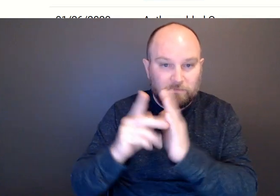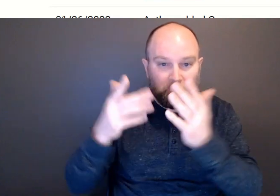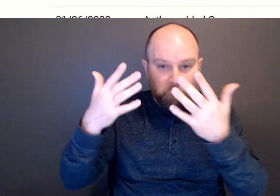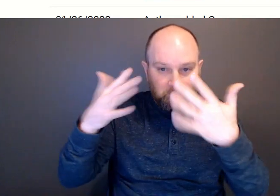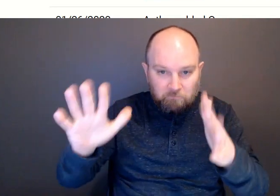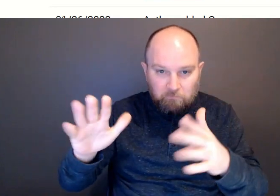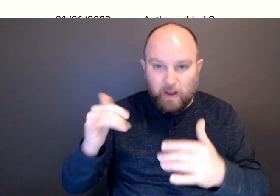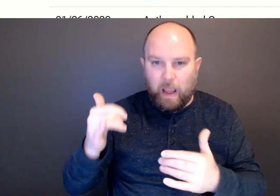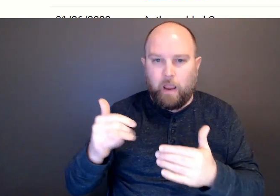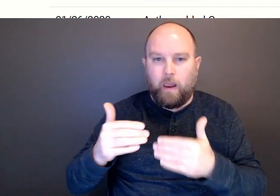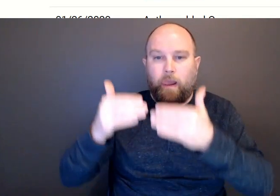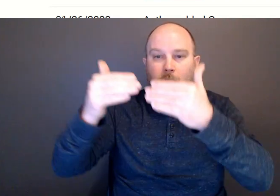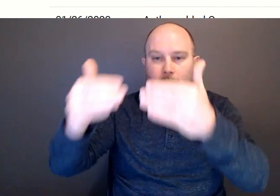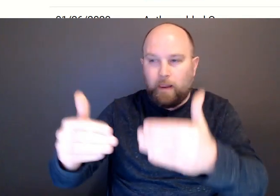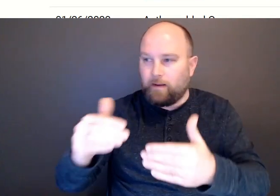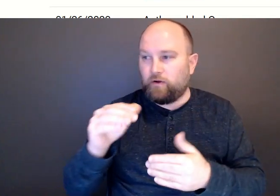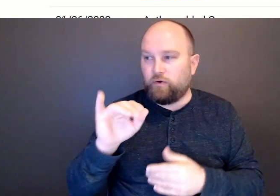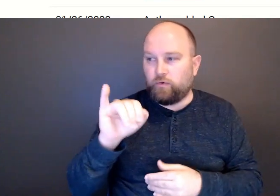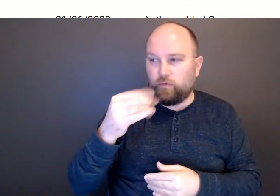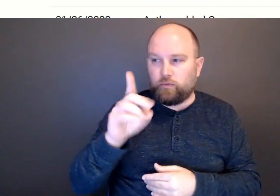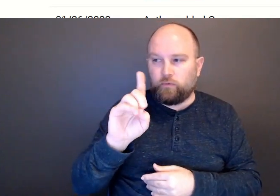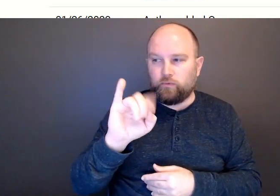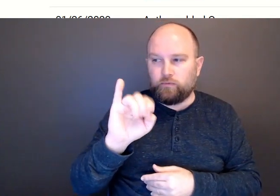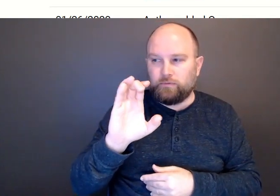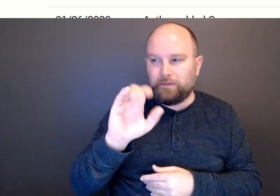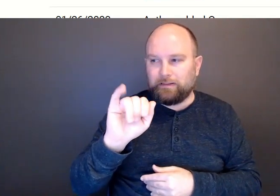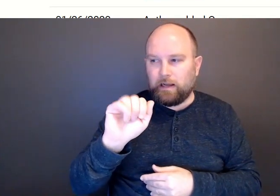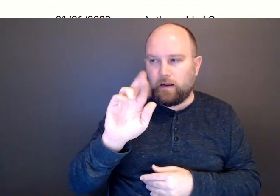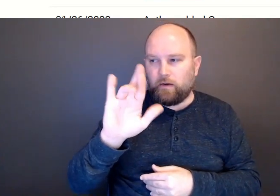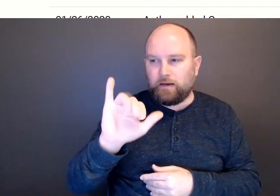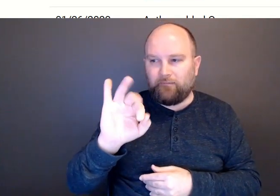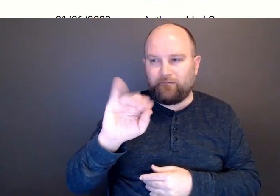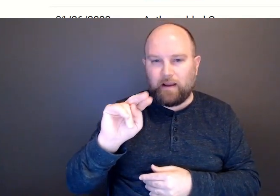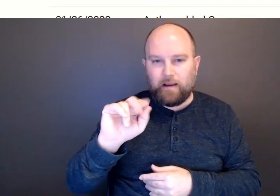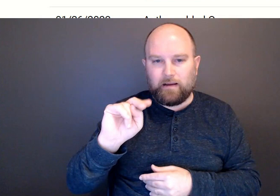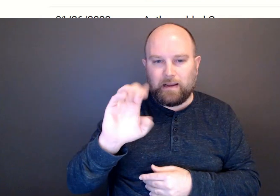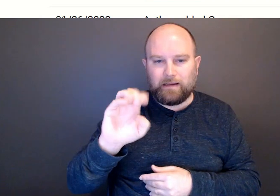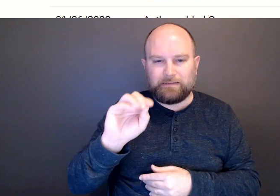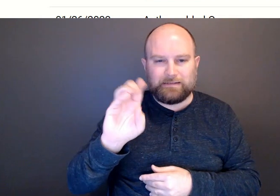they have a place in process in which it would be submitted to the Department of Education